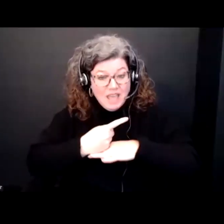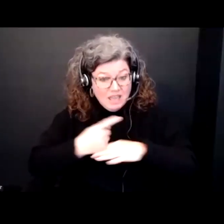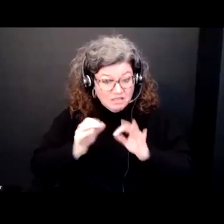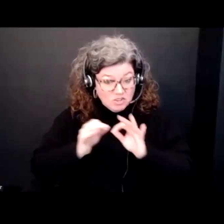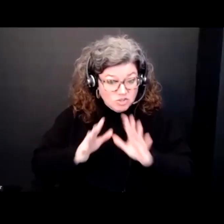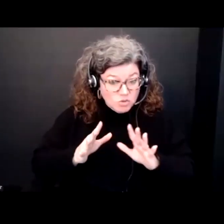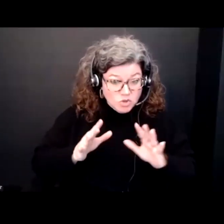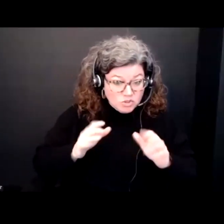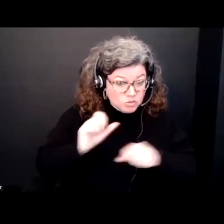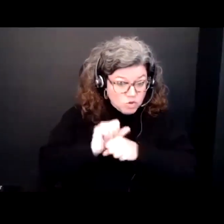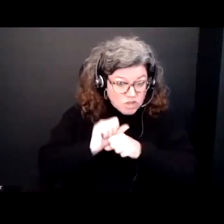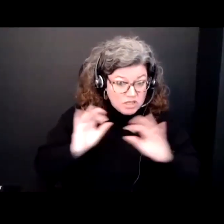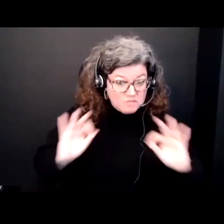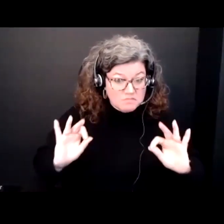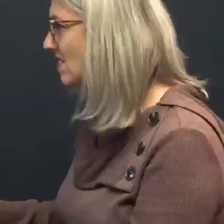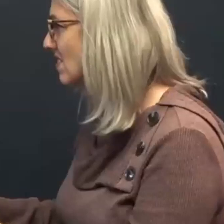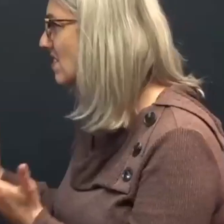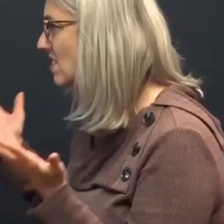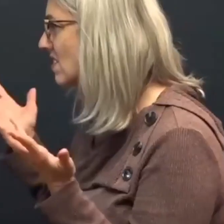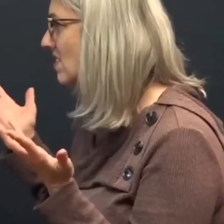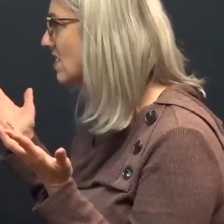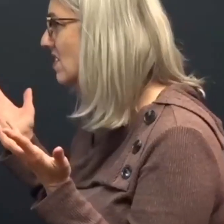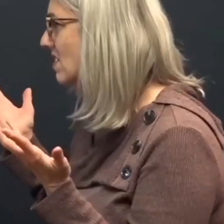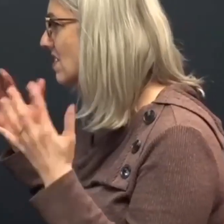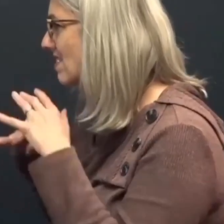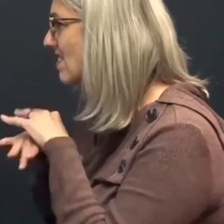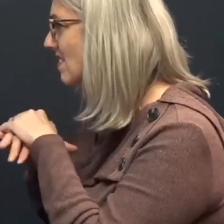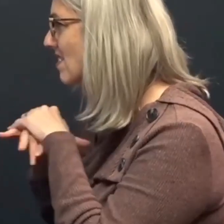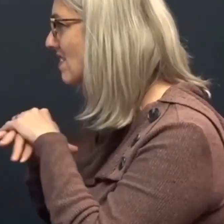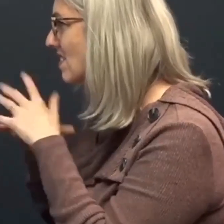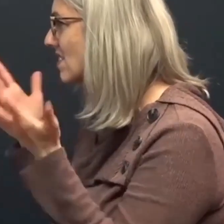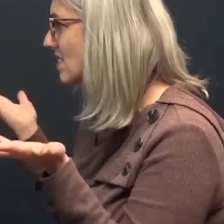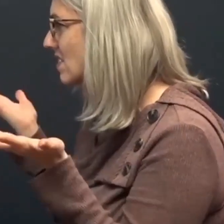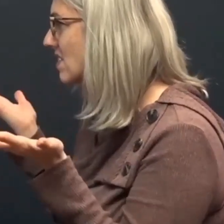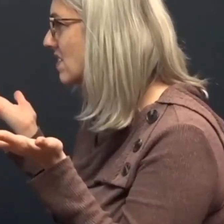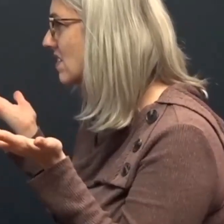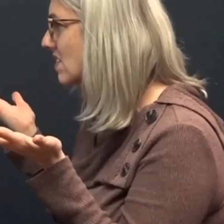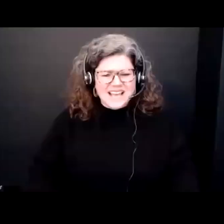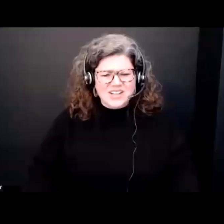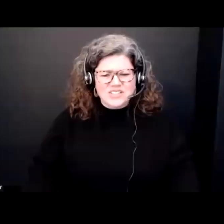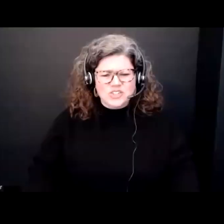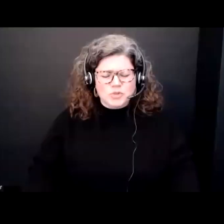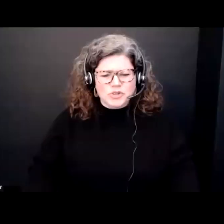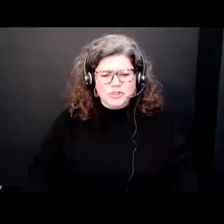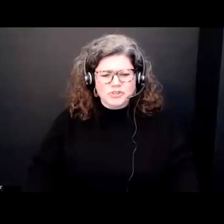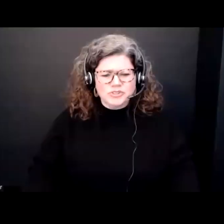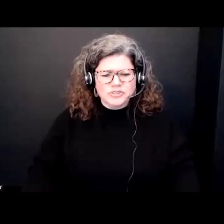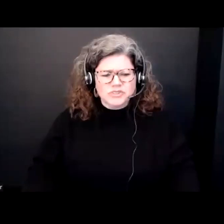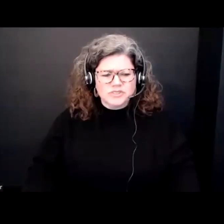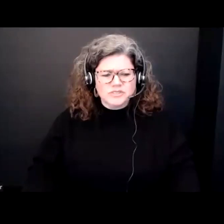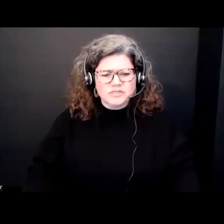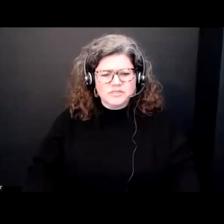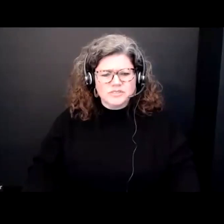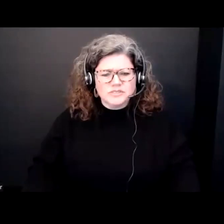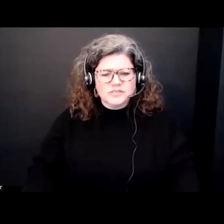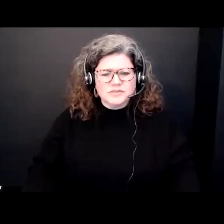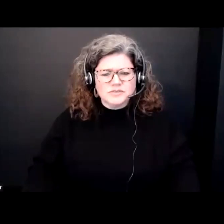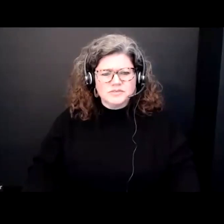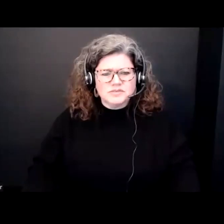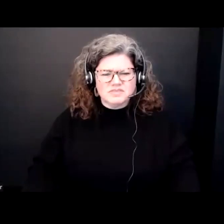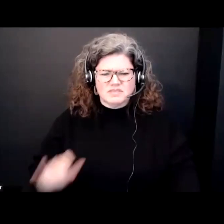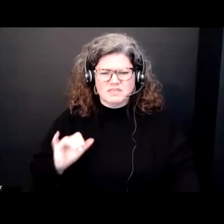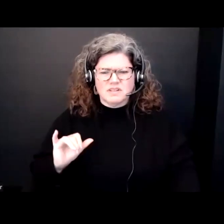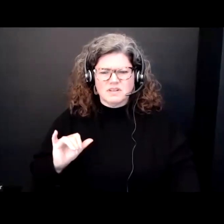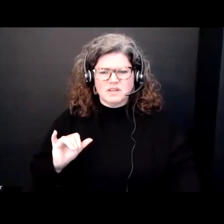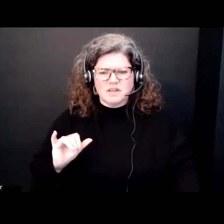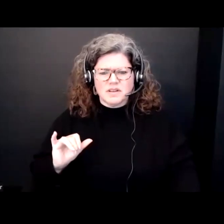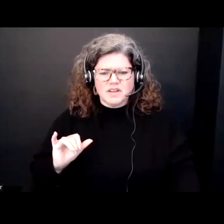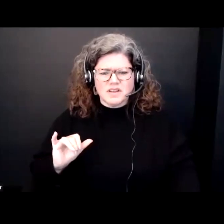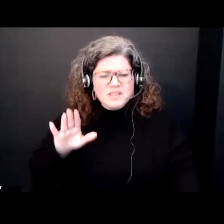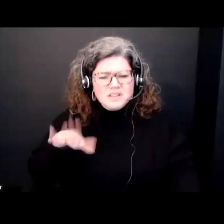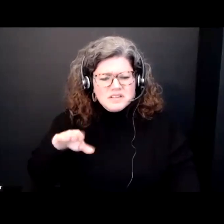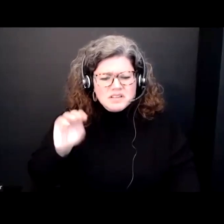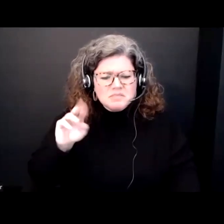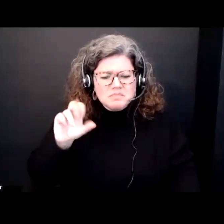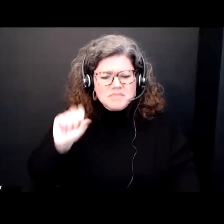you? uh I need a tactile interpreter uh Miss Avery are you understanding what I'm